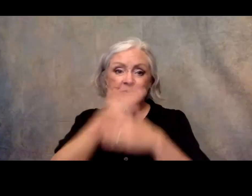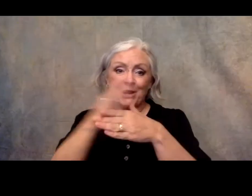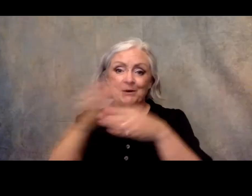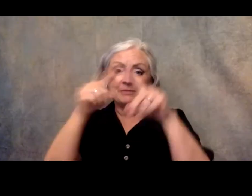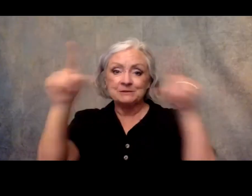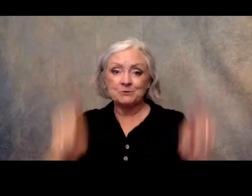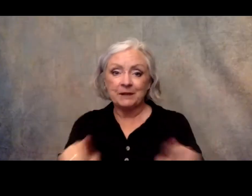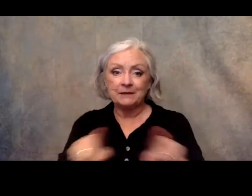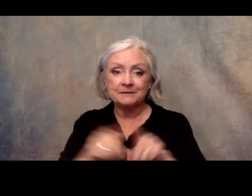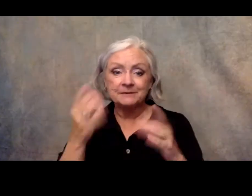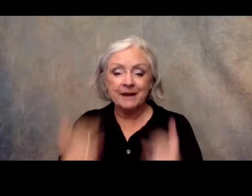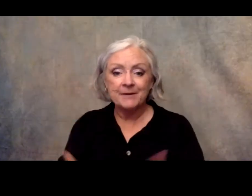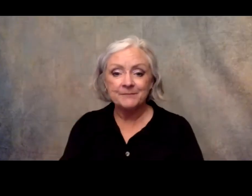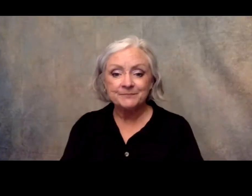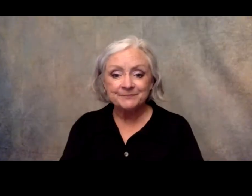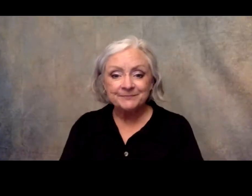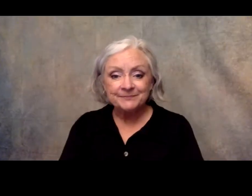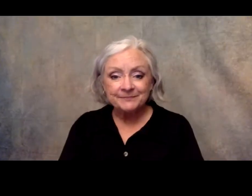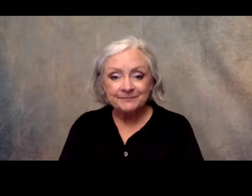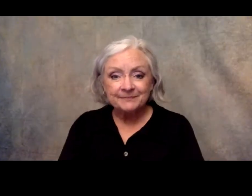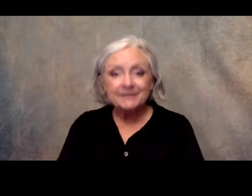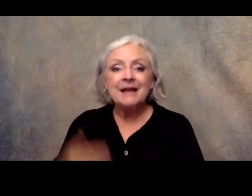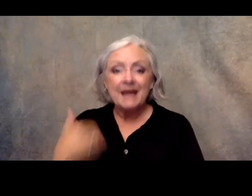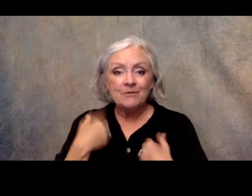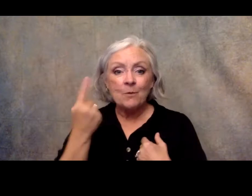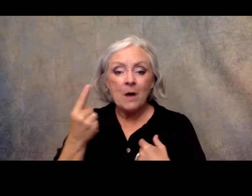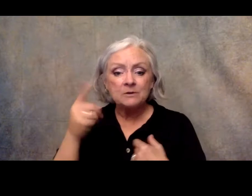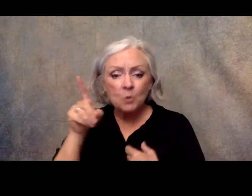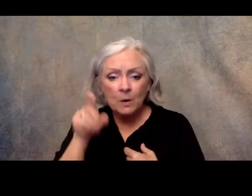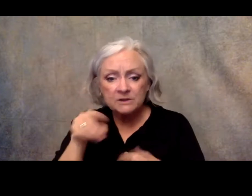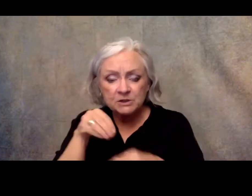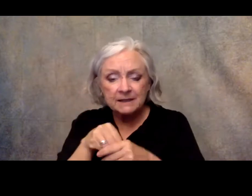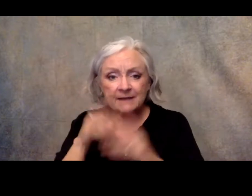[Tiffany]Una, so we do have one question in the chat that I think is really important to address.